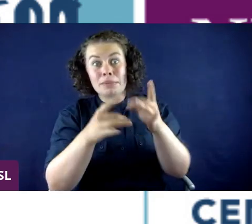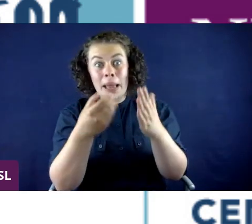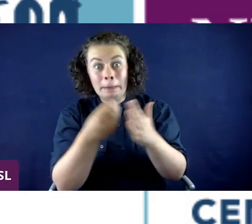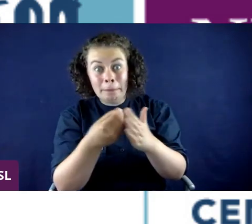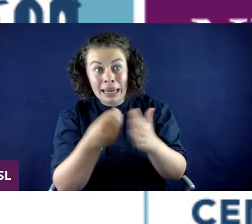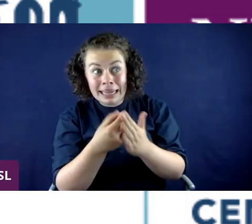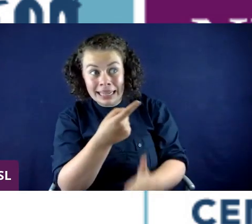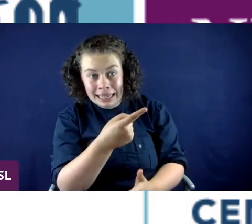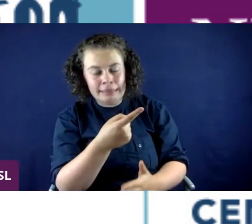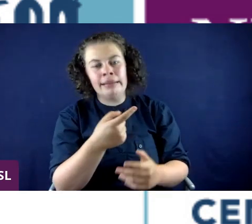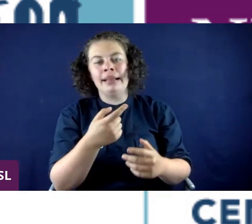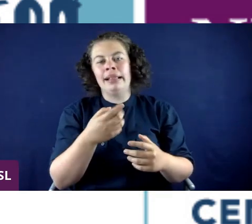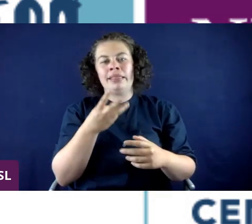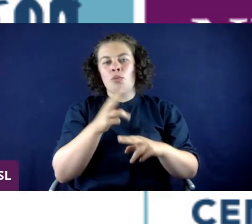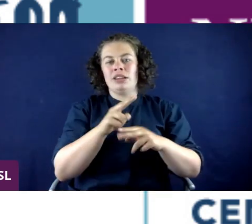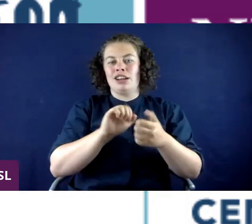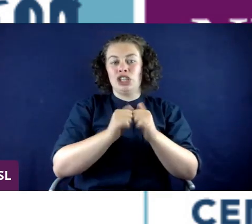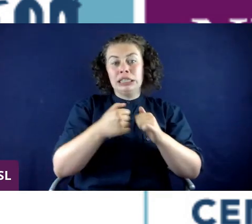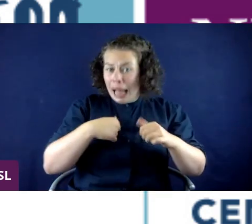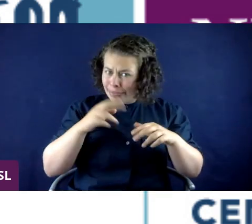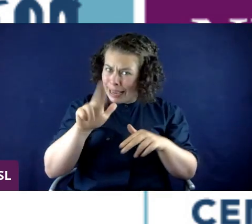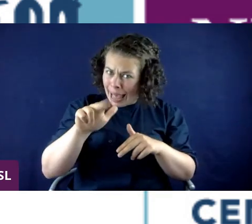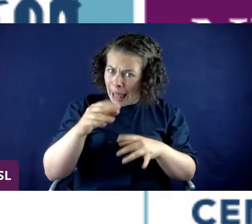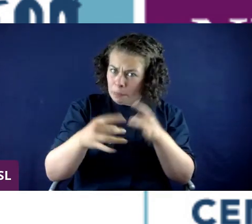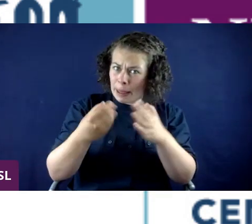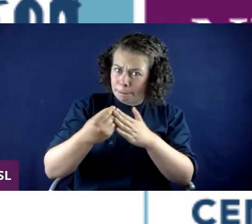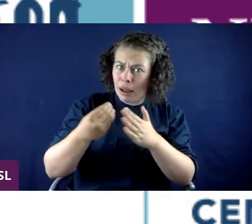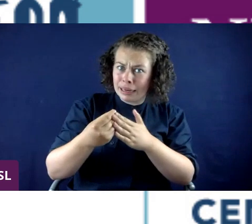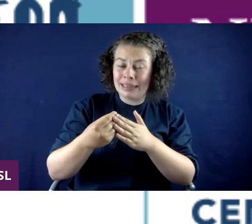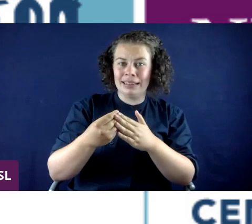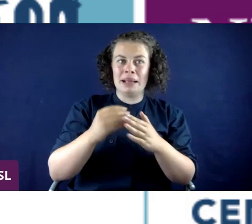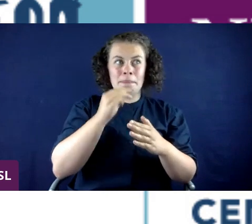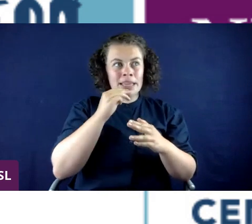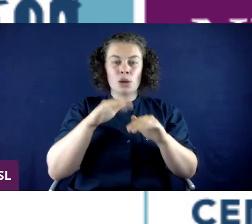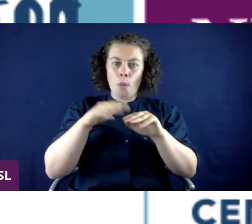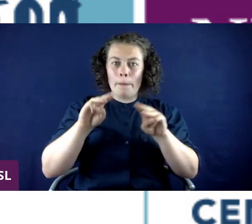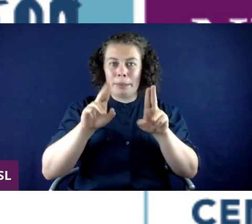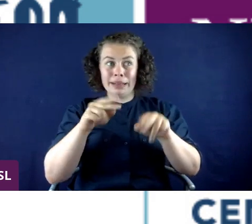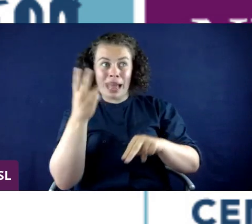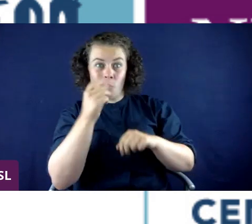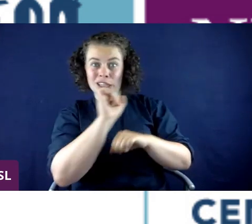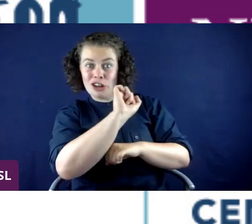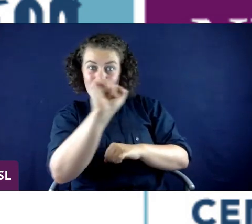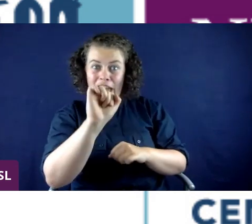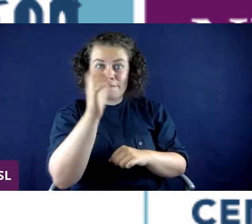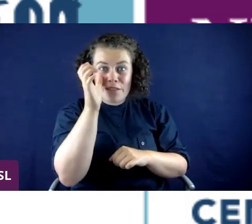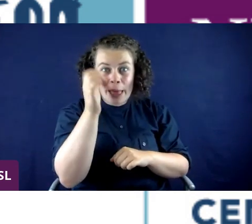accessibility make things better for everyone, not just specific people who are targeted